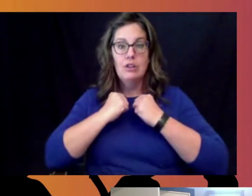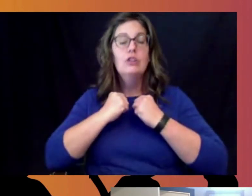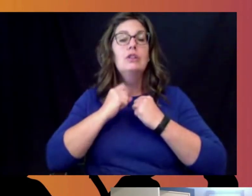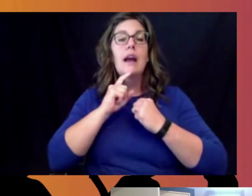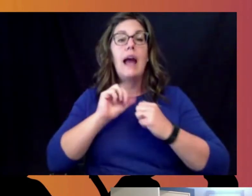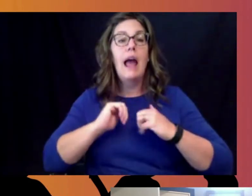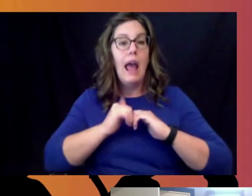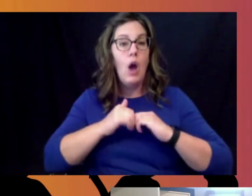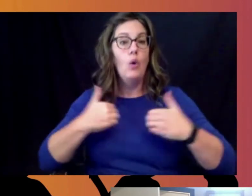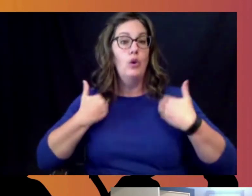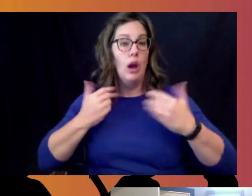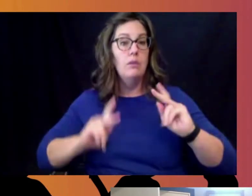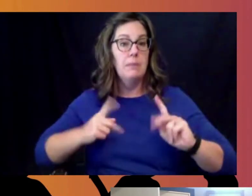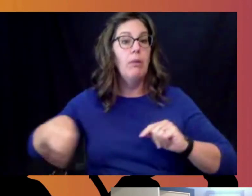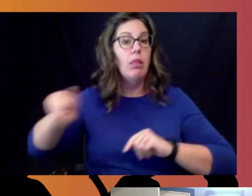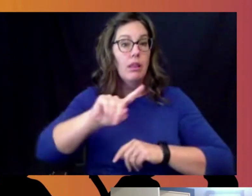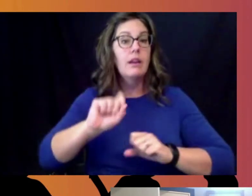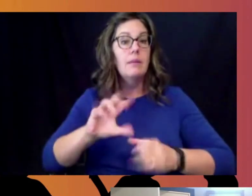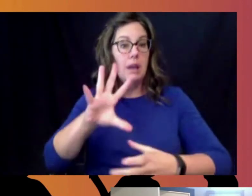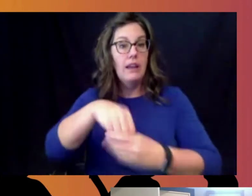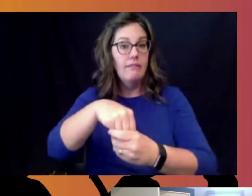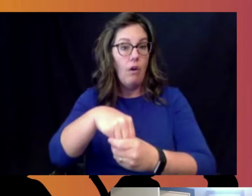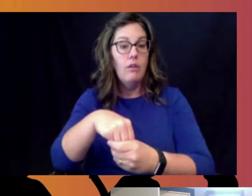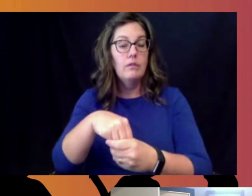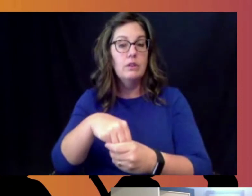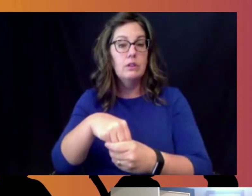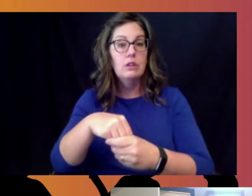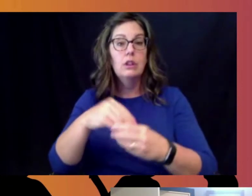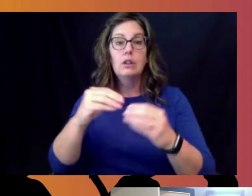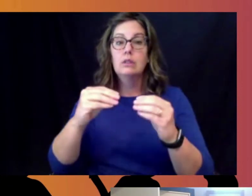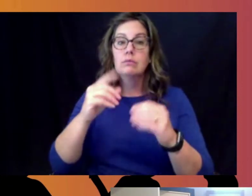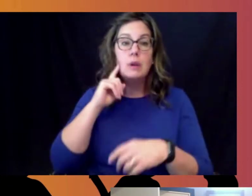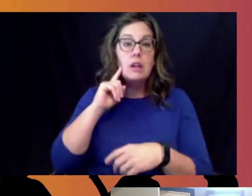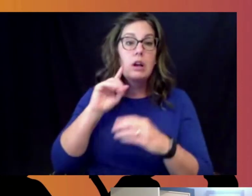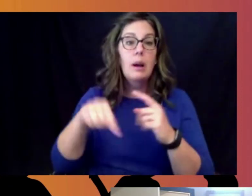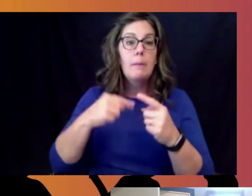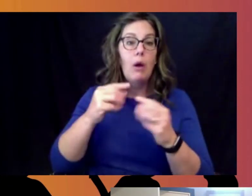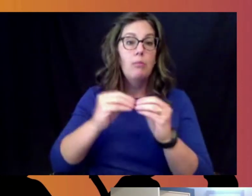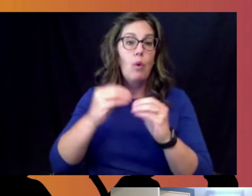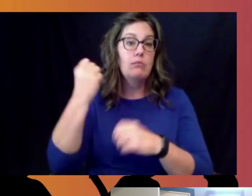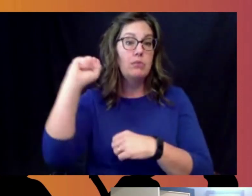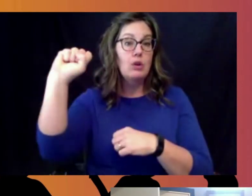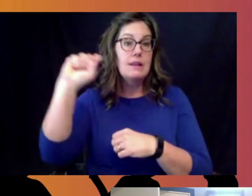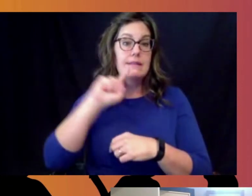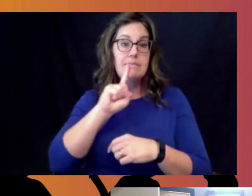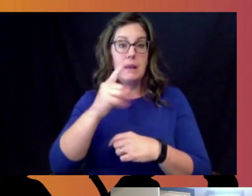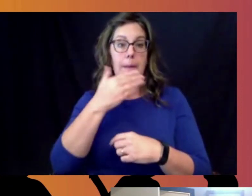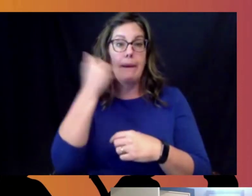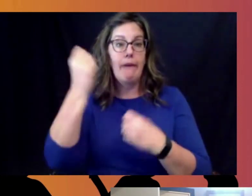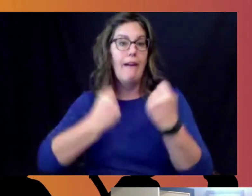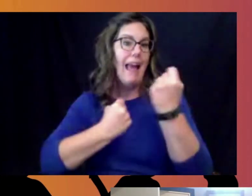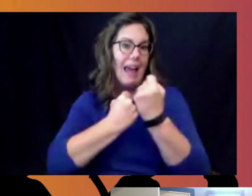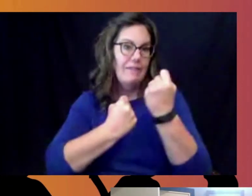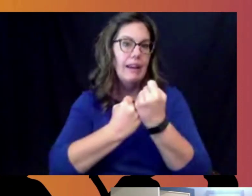about protests and ways to you know be a better advocate yeah thank you tay for the shout out